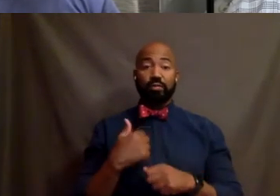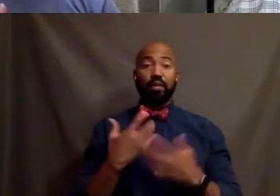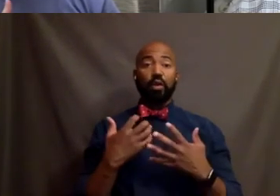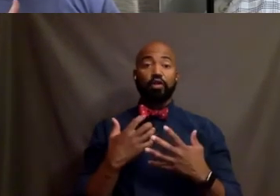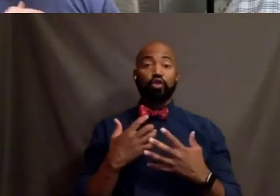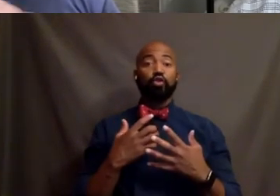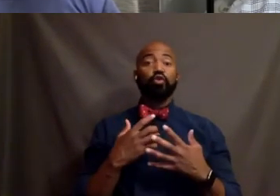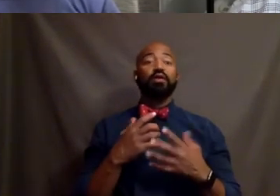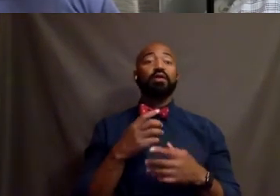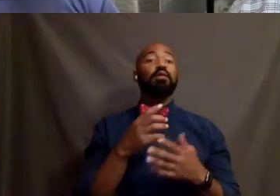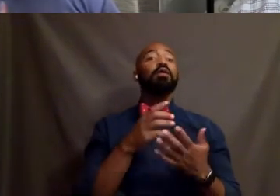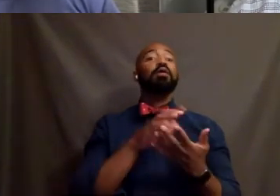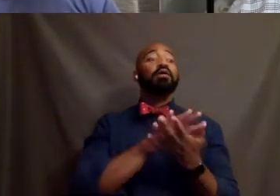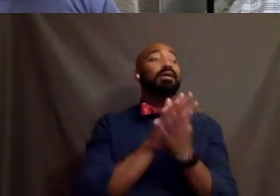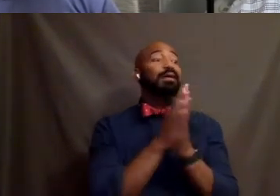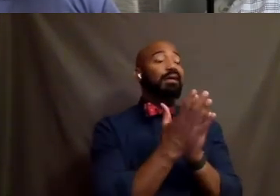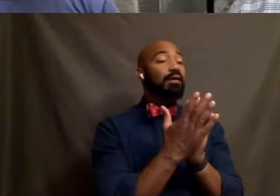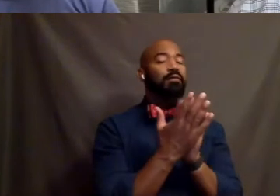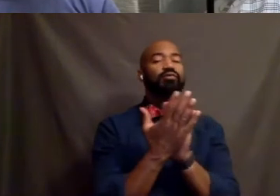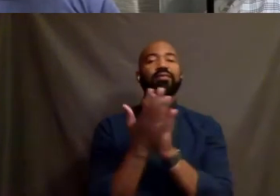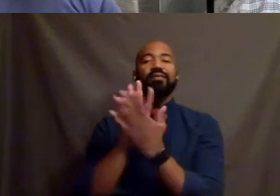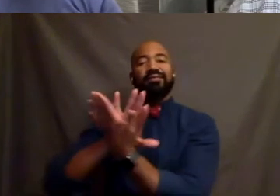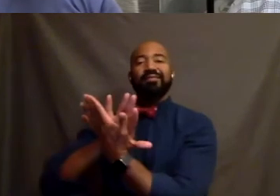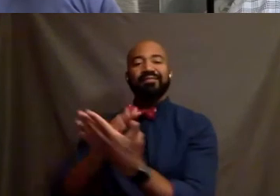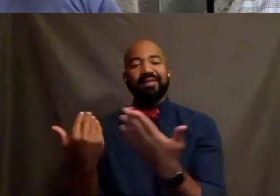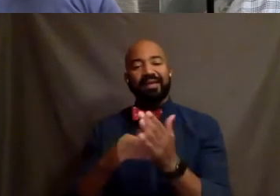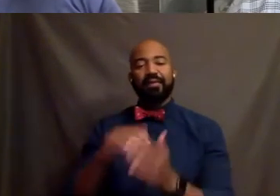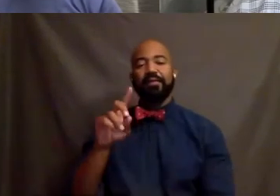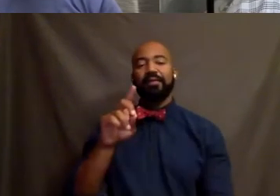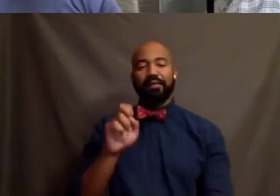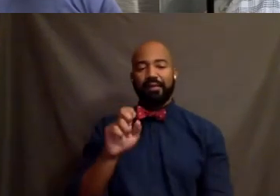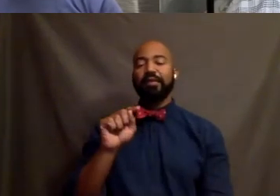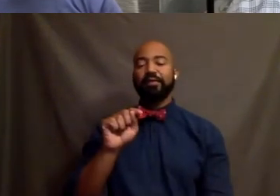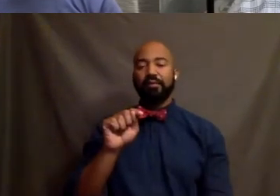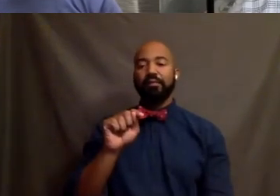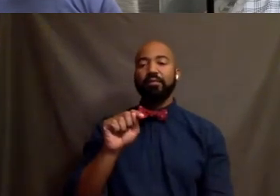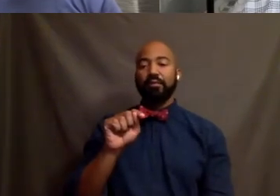and none of my colleagues had heard about this. And it wasn't that they didn't identify as their gender,